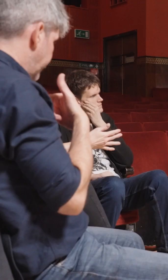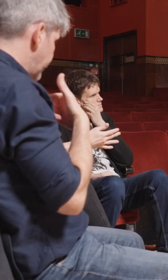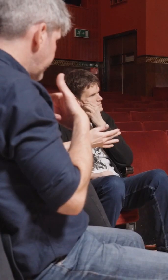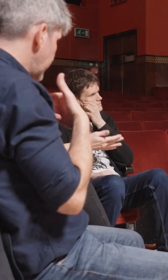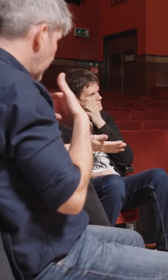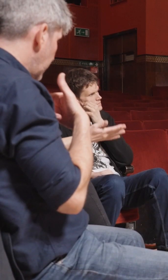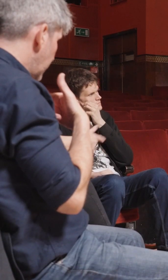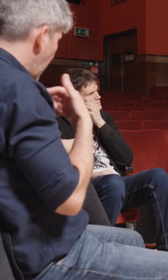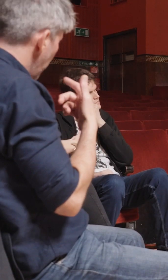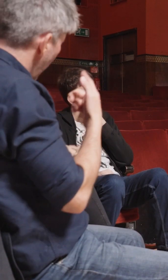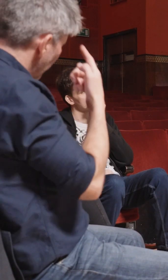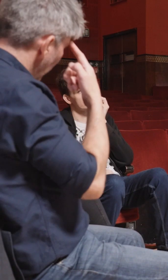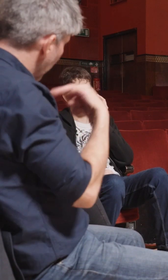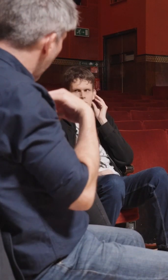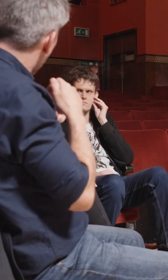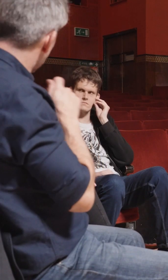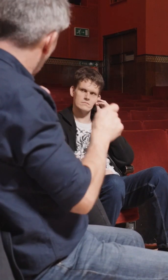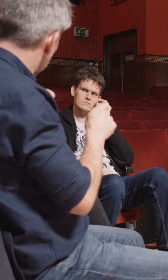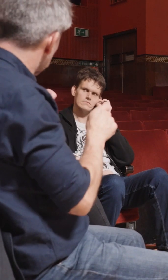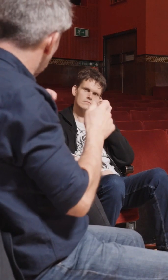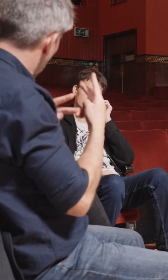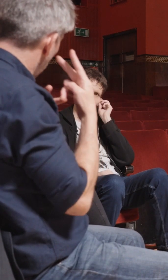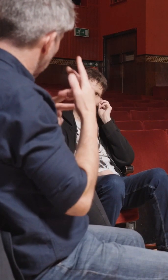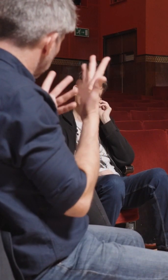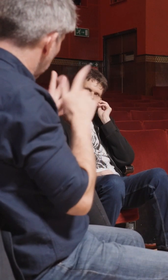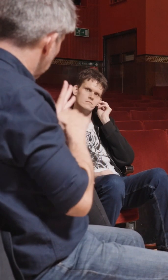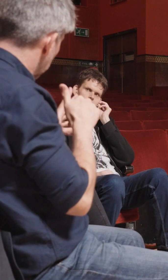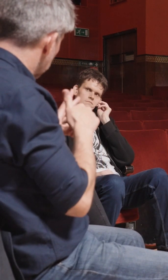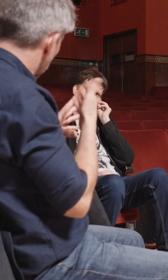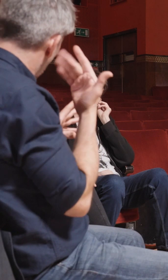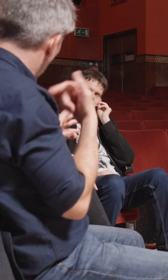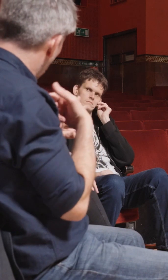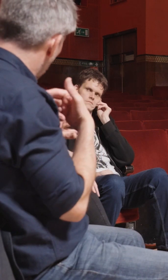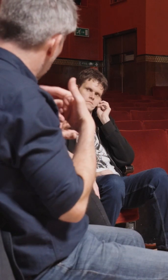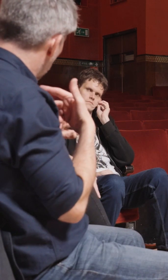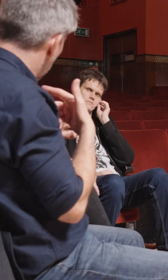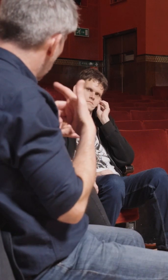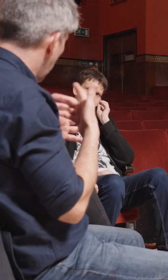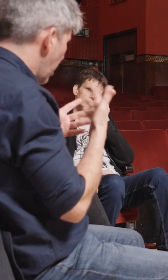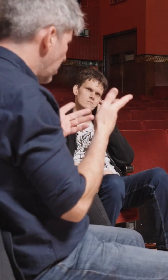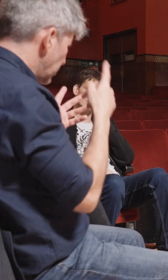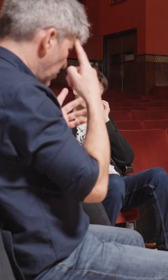Maybe 10 years ago I would be like, "it's not hard. Just do it." Just make those spaces and it will be all right.